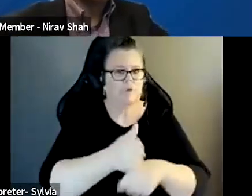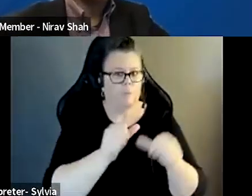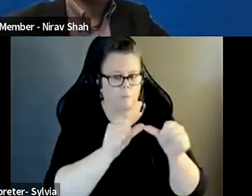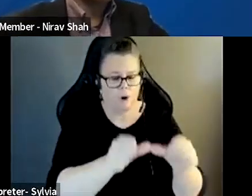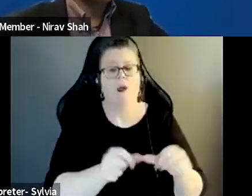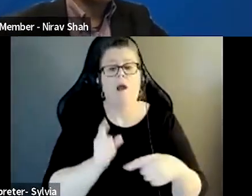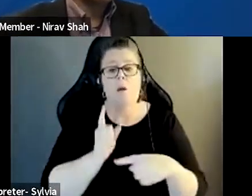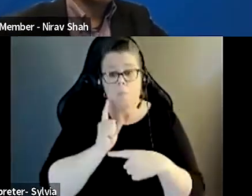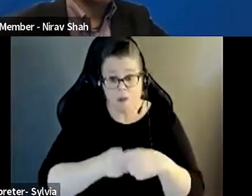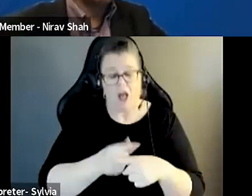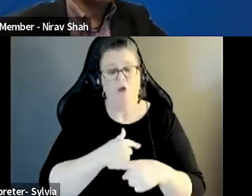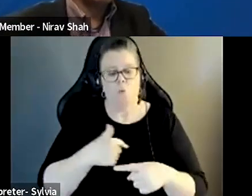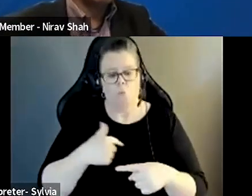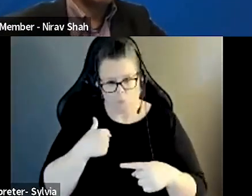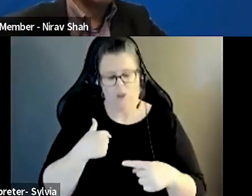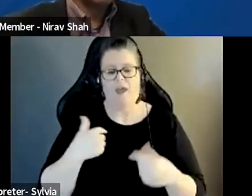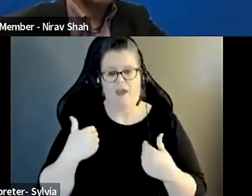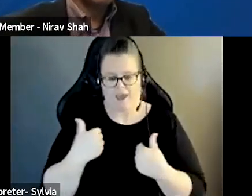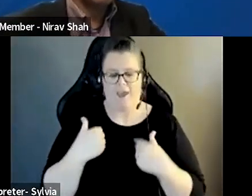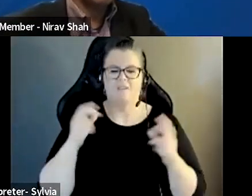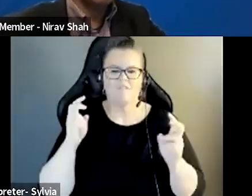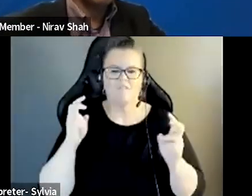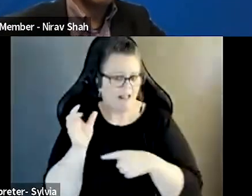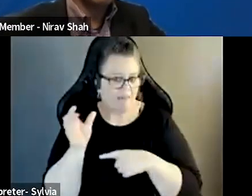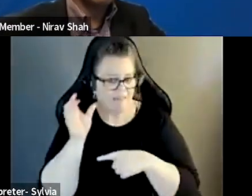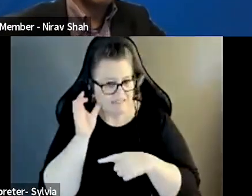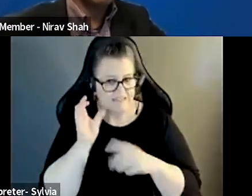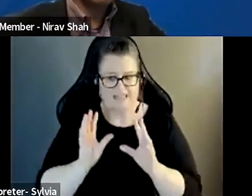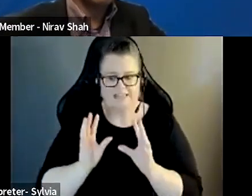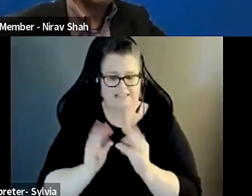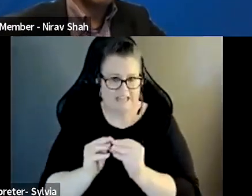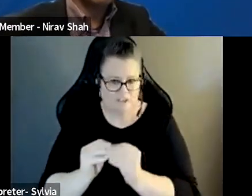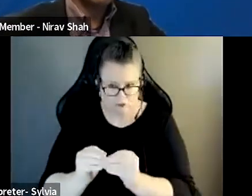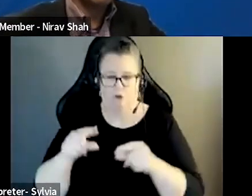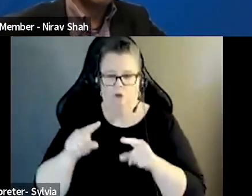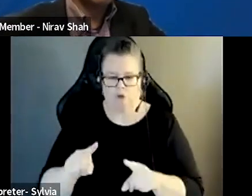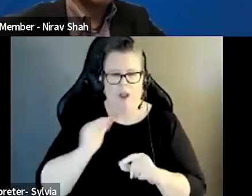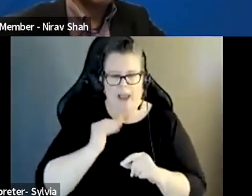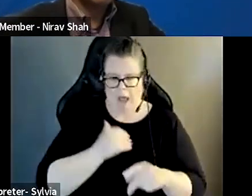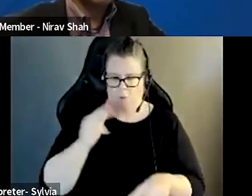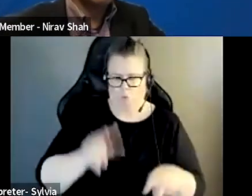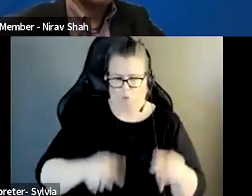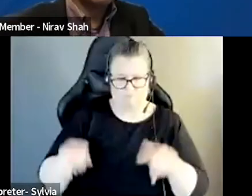in this review to understand, you know, what it is, where some of these things should live,